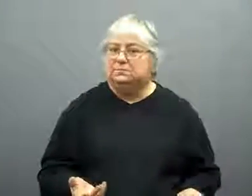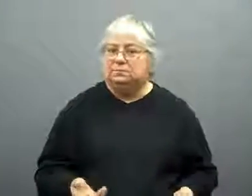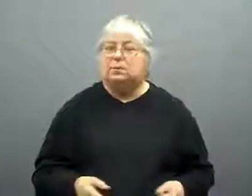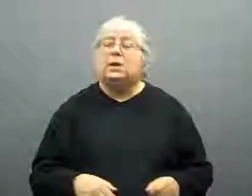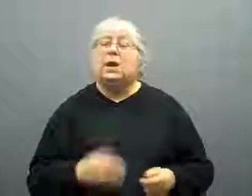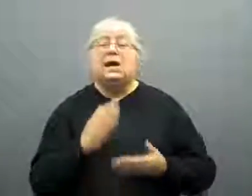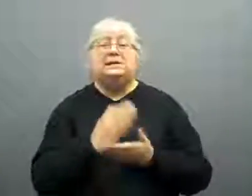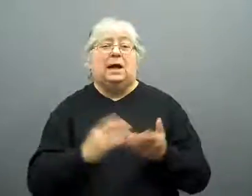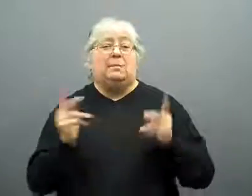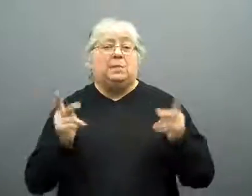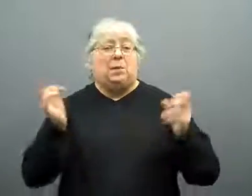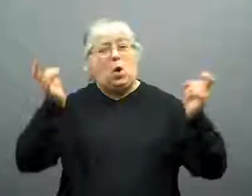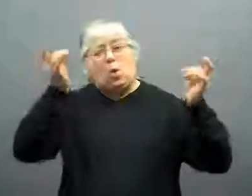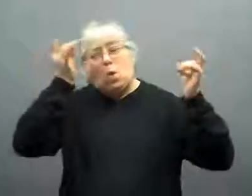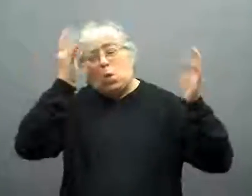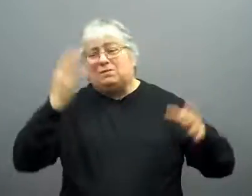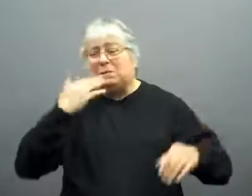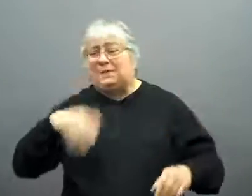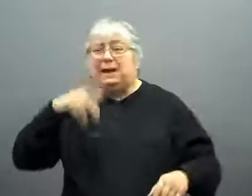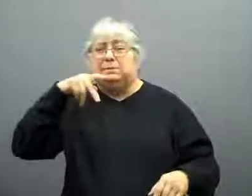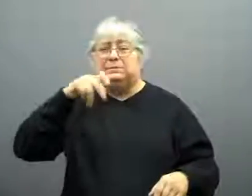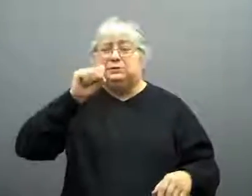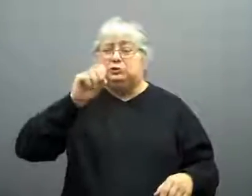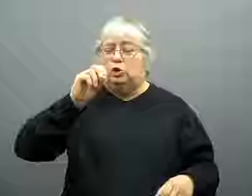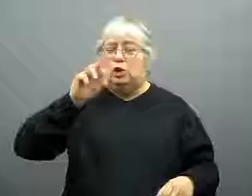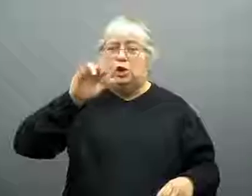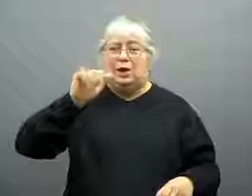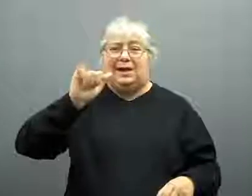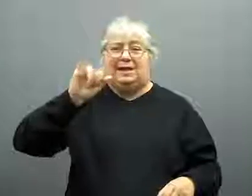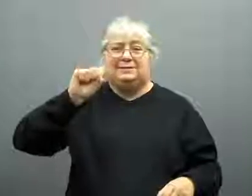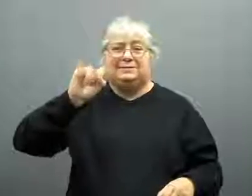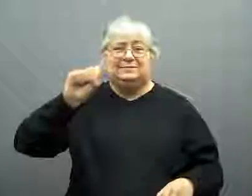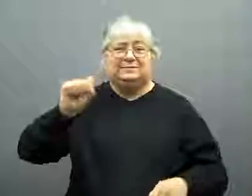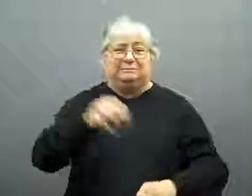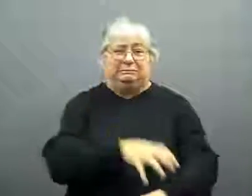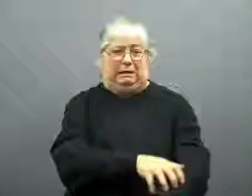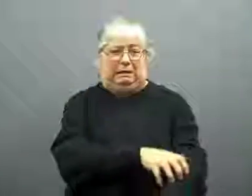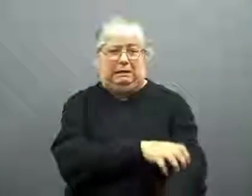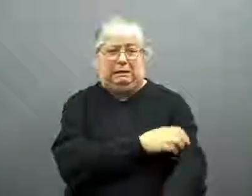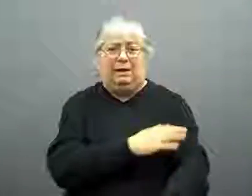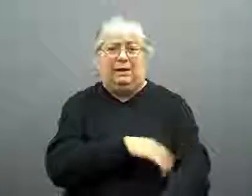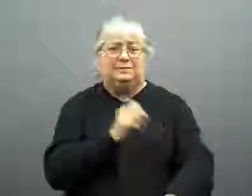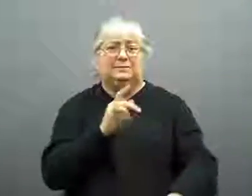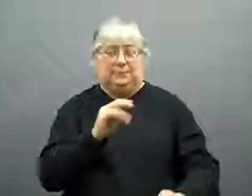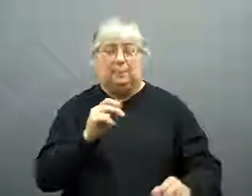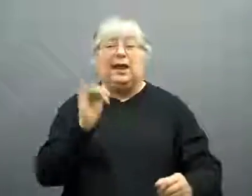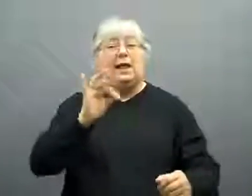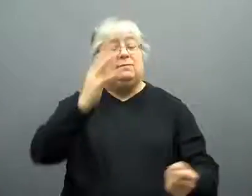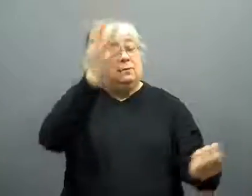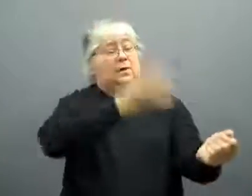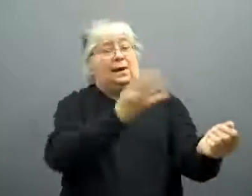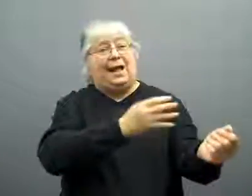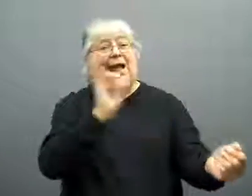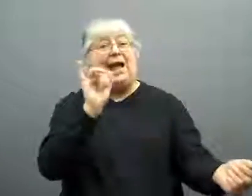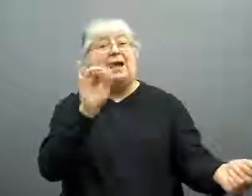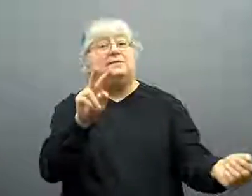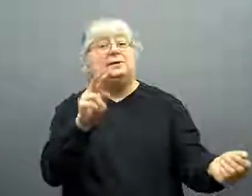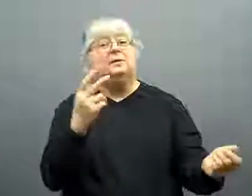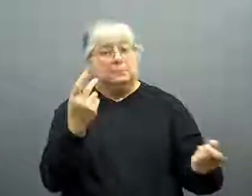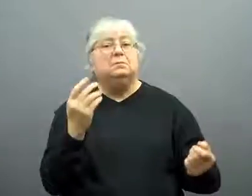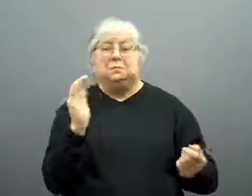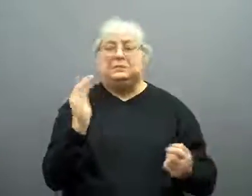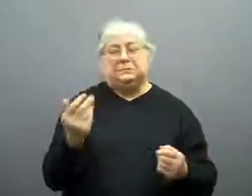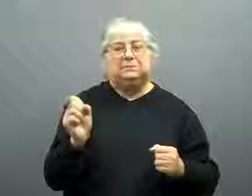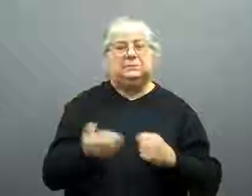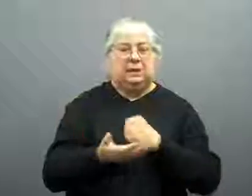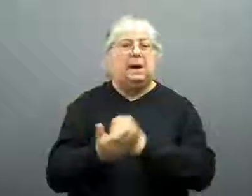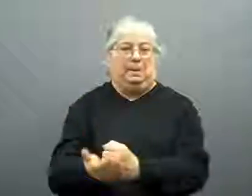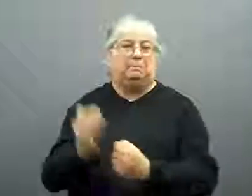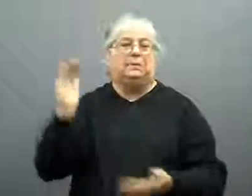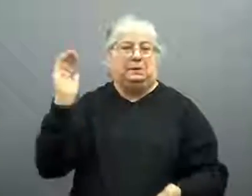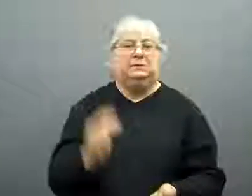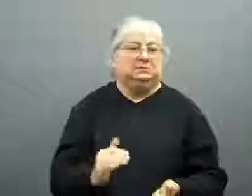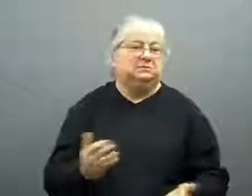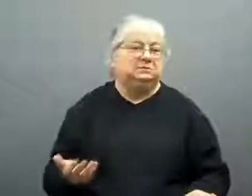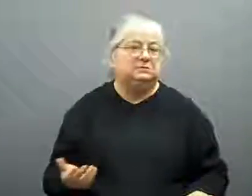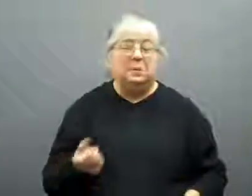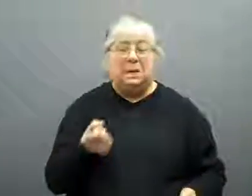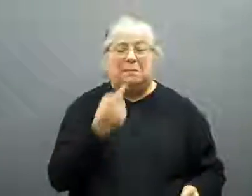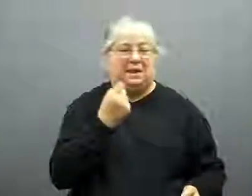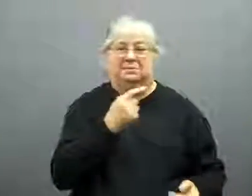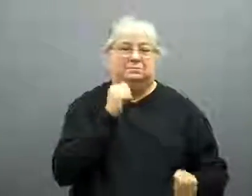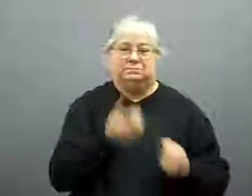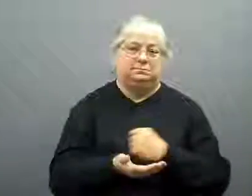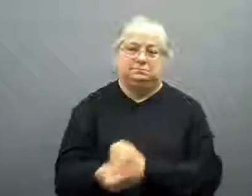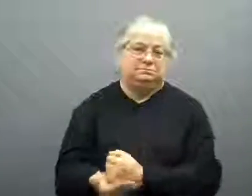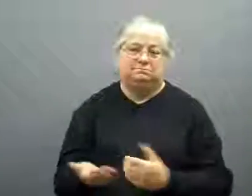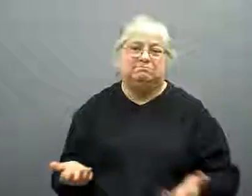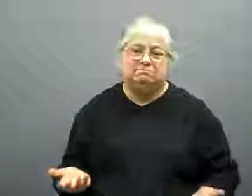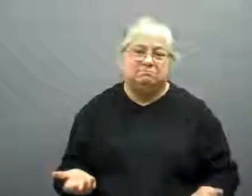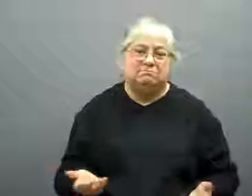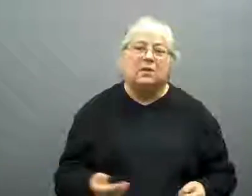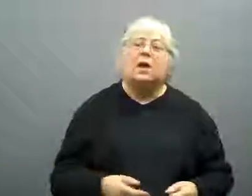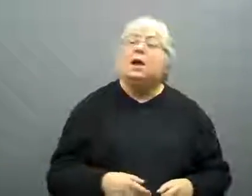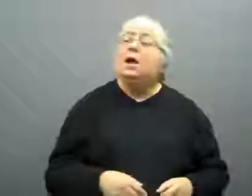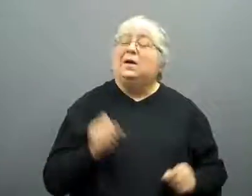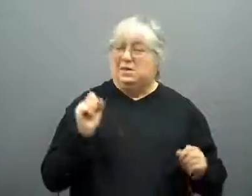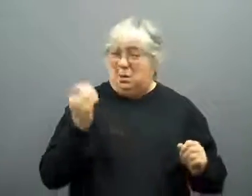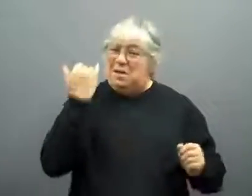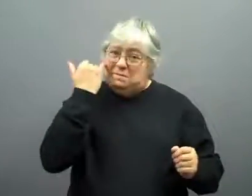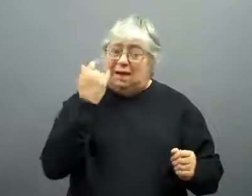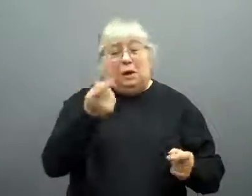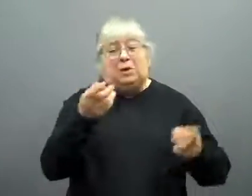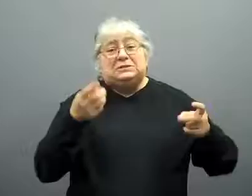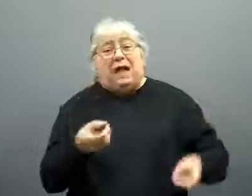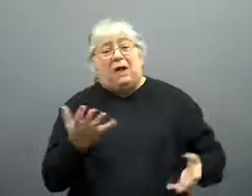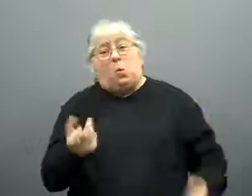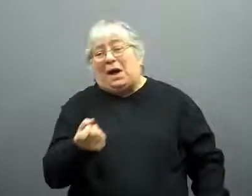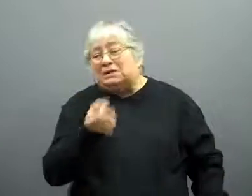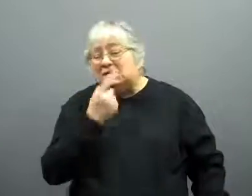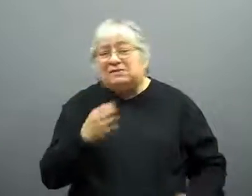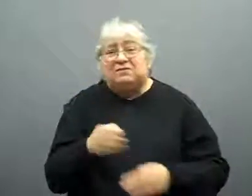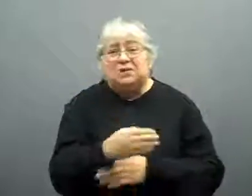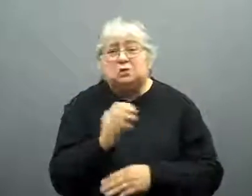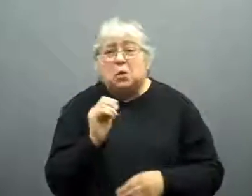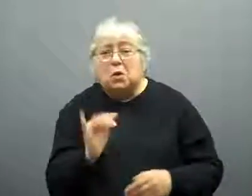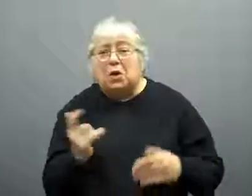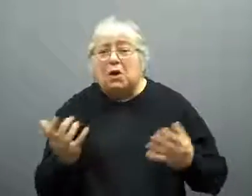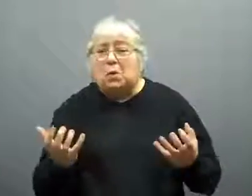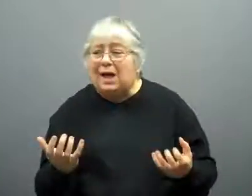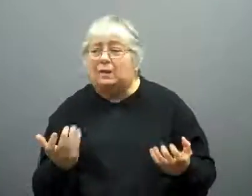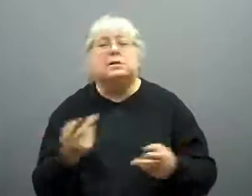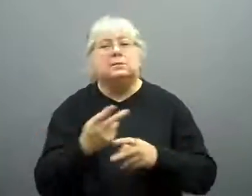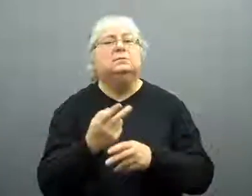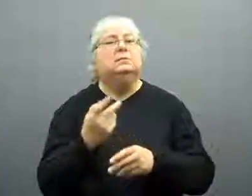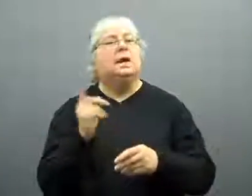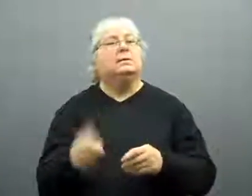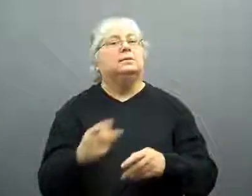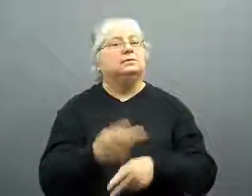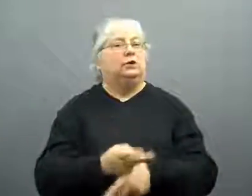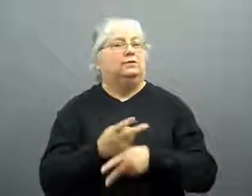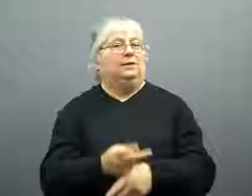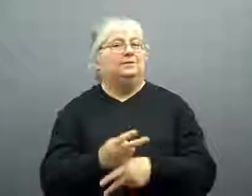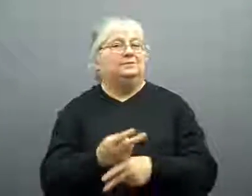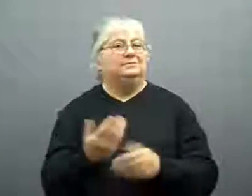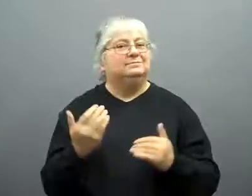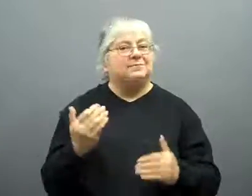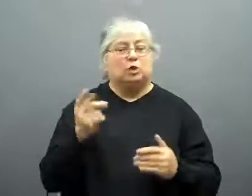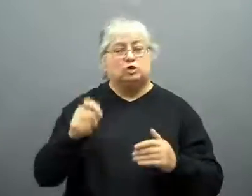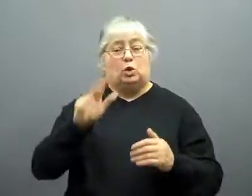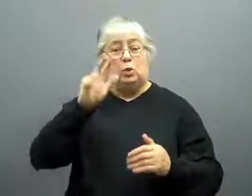For people with severe psoriasis, iv doses of fish oil seems to help. Pills do not.